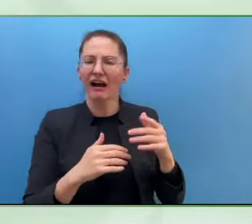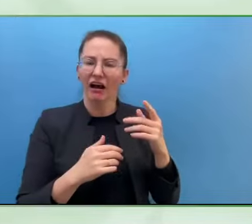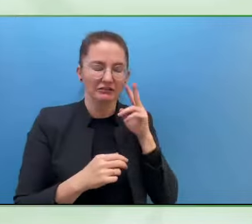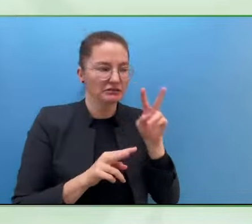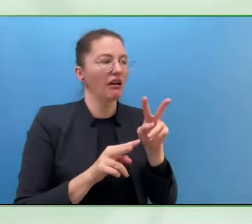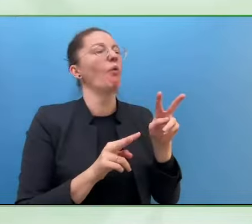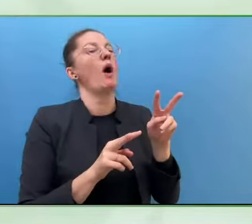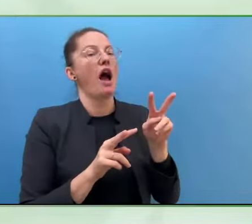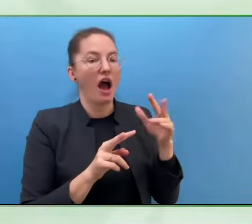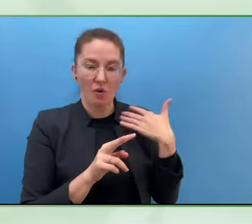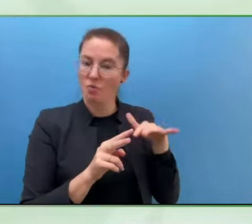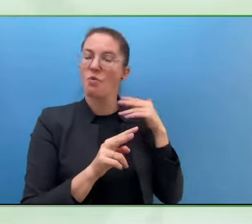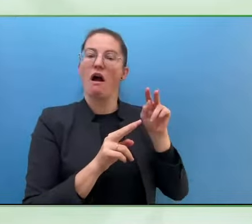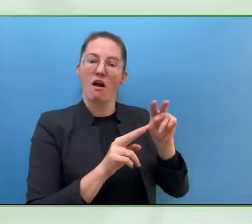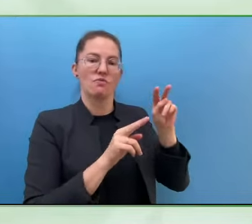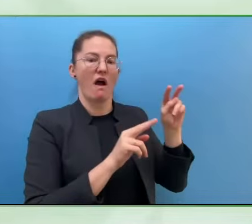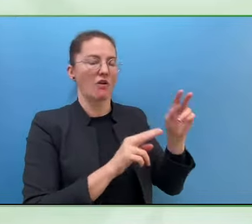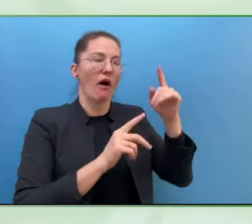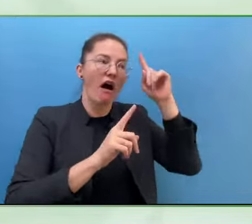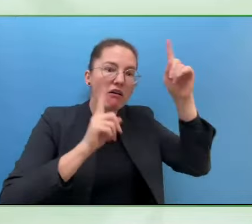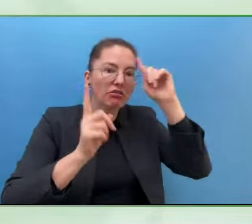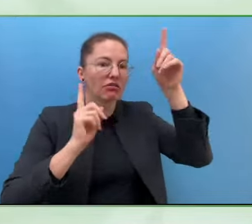our customer data and our system.